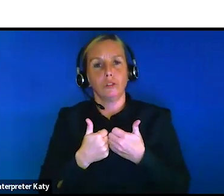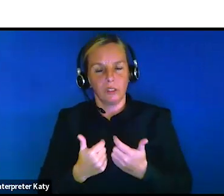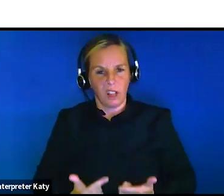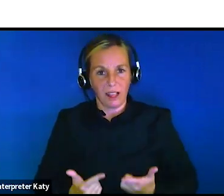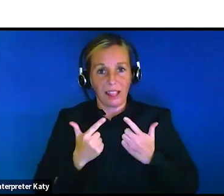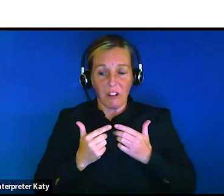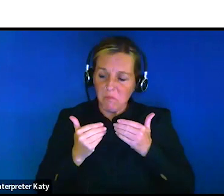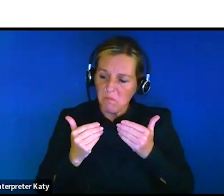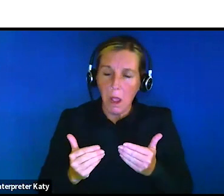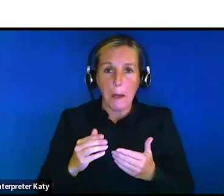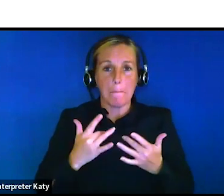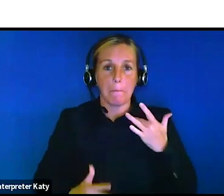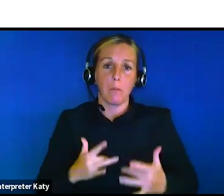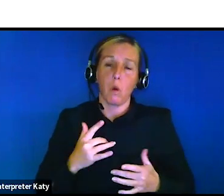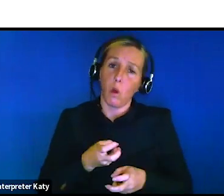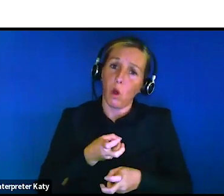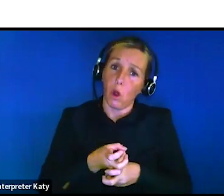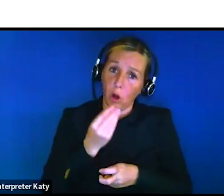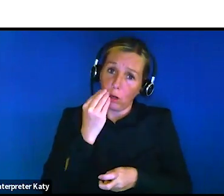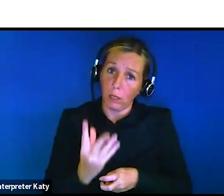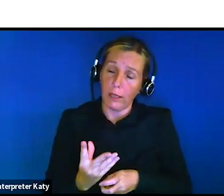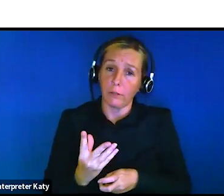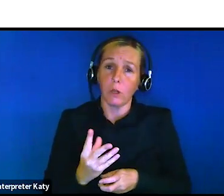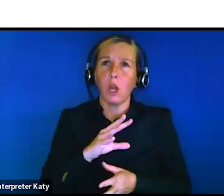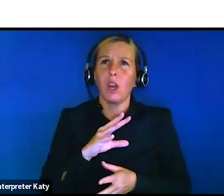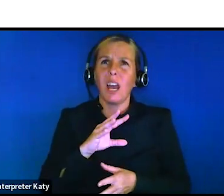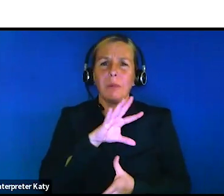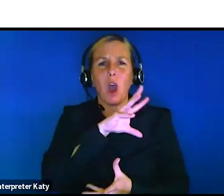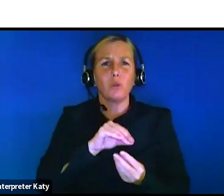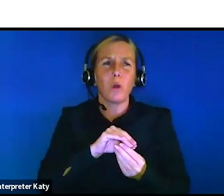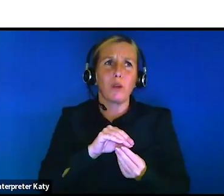I've spent about one year cumulatively in mental hospitals,